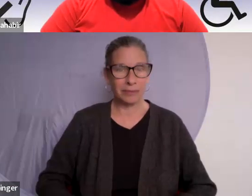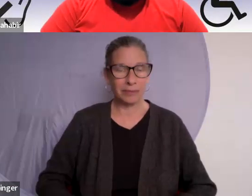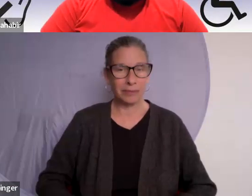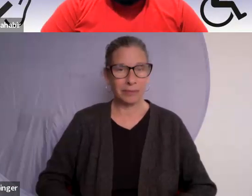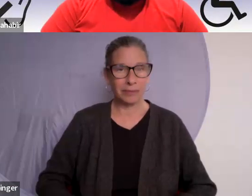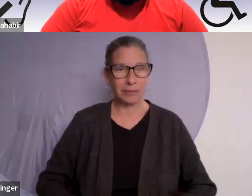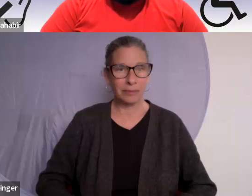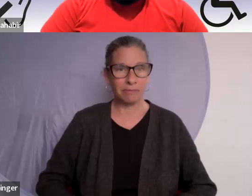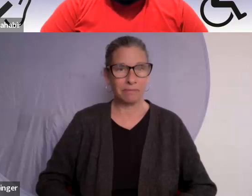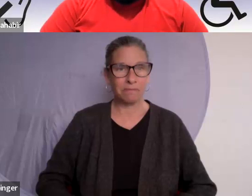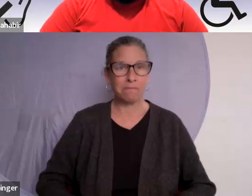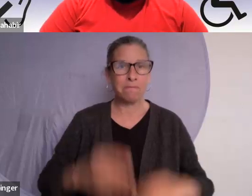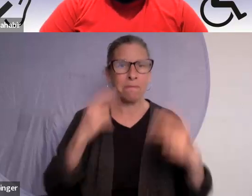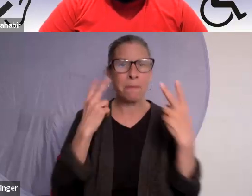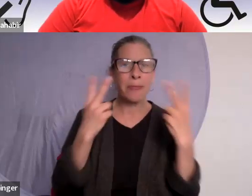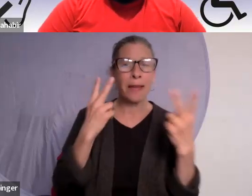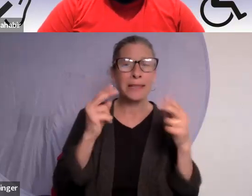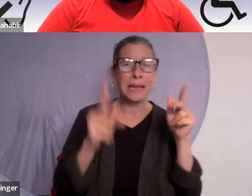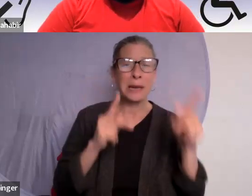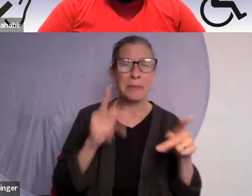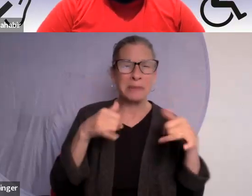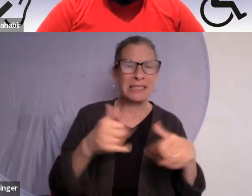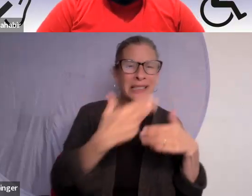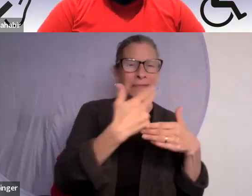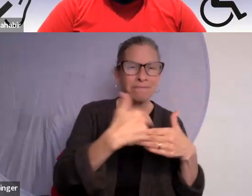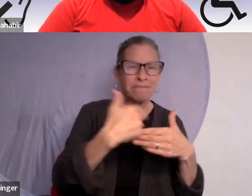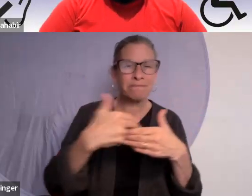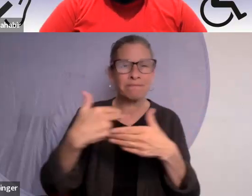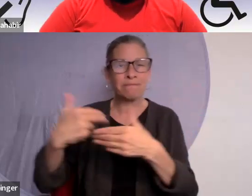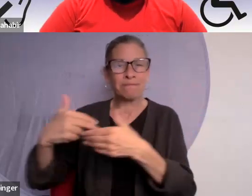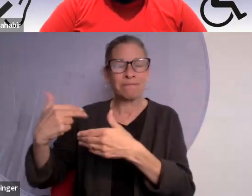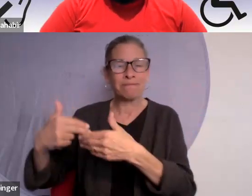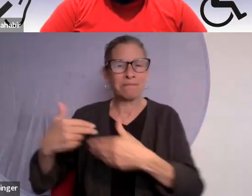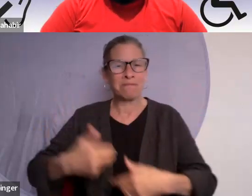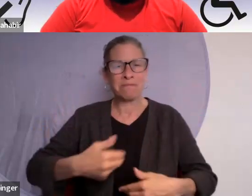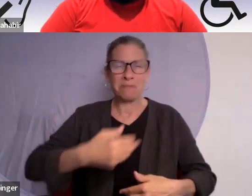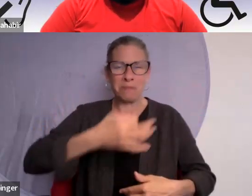I see some folks are still joining, just a few more seconds.